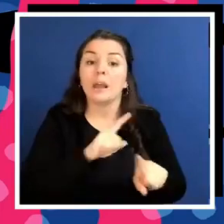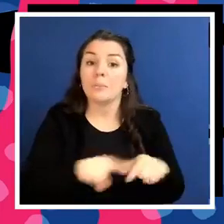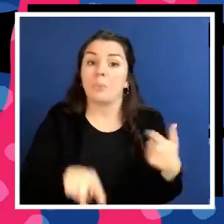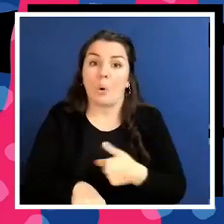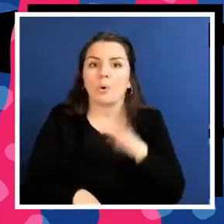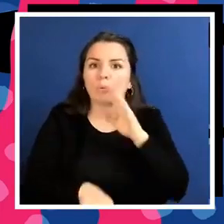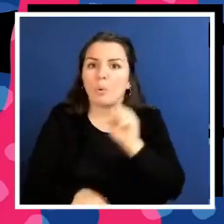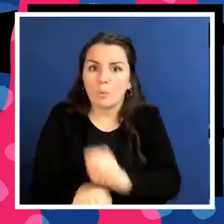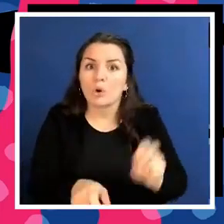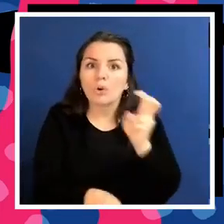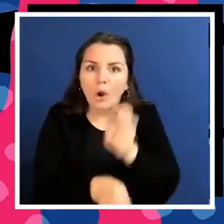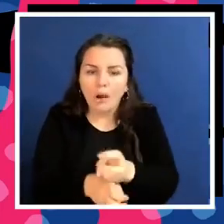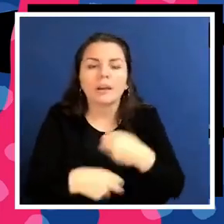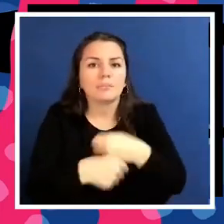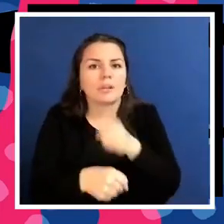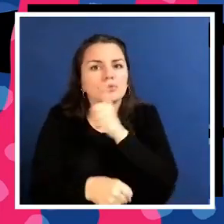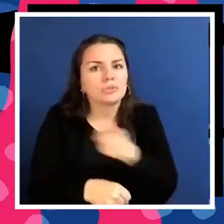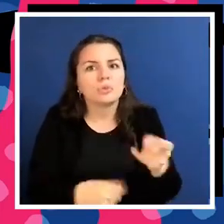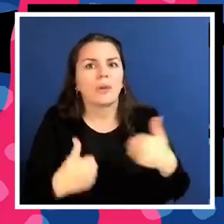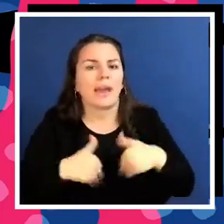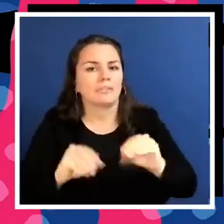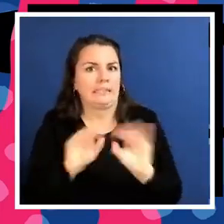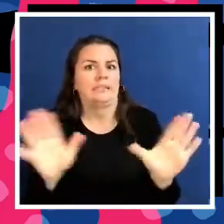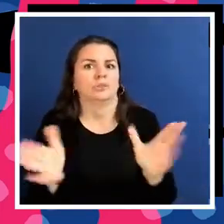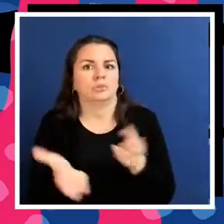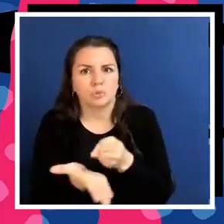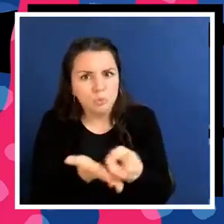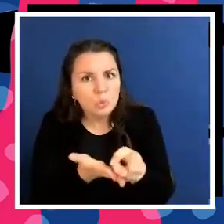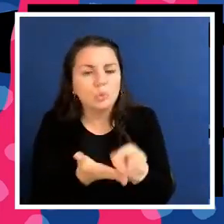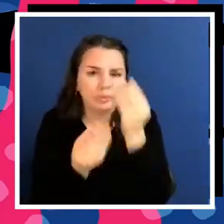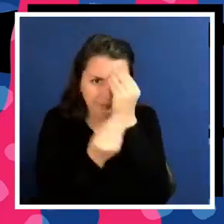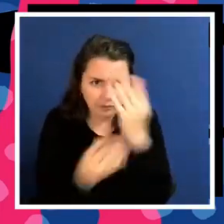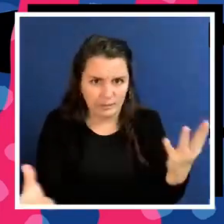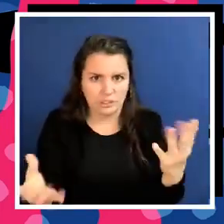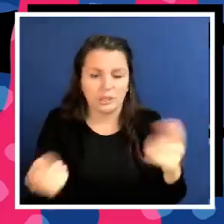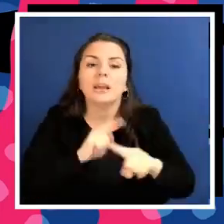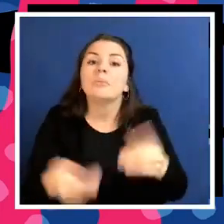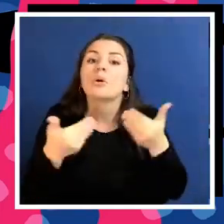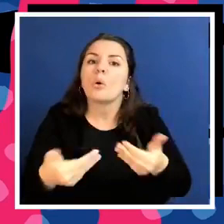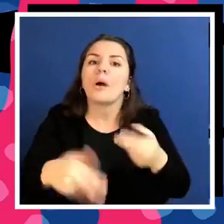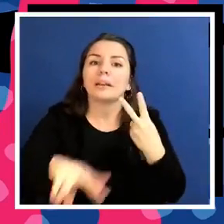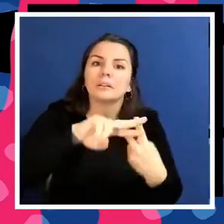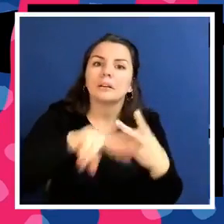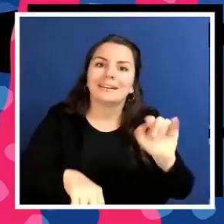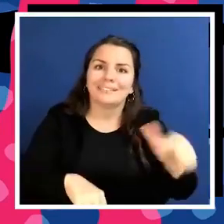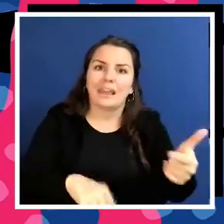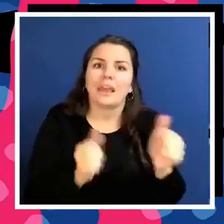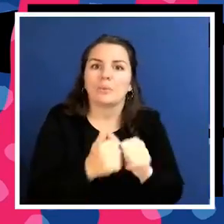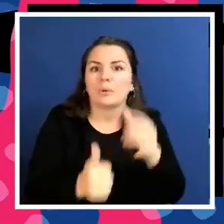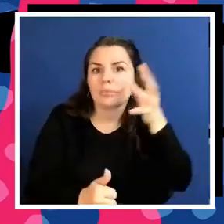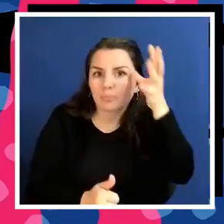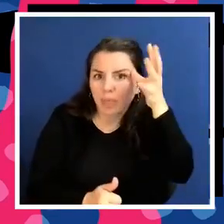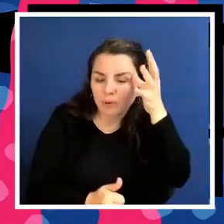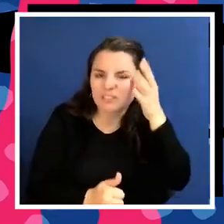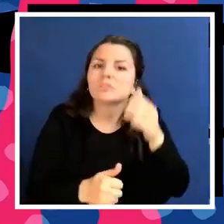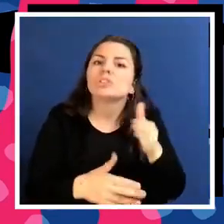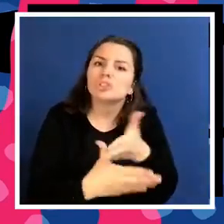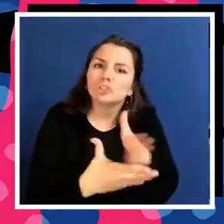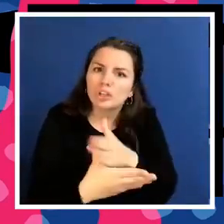WELL THAT SOCIAL MEDIA CAN BE A SIDE OF THIS INFORMATION.